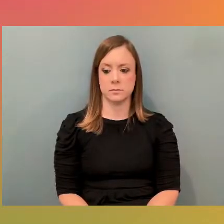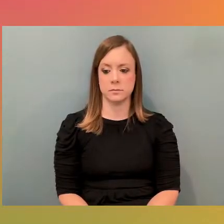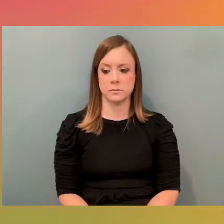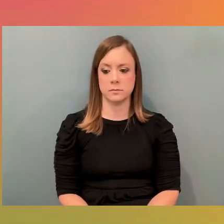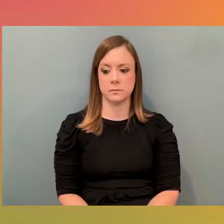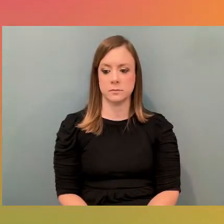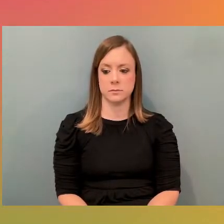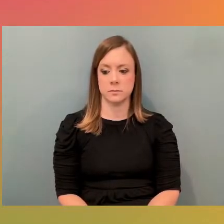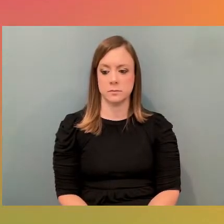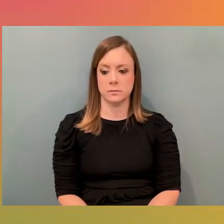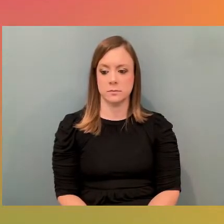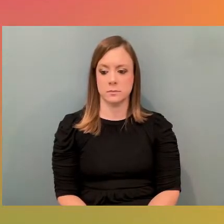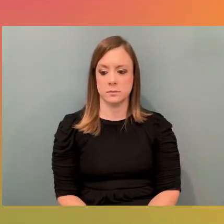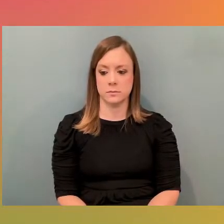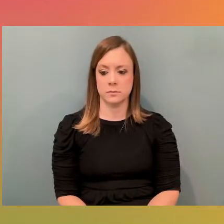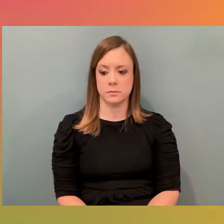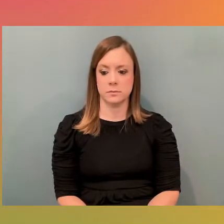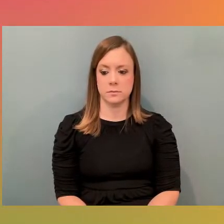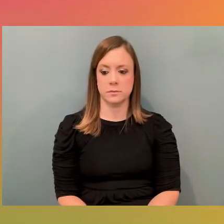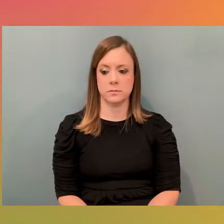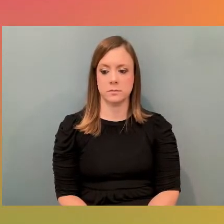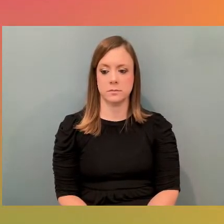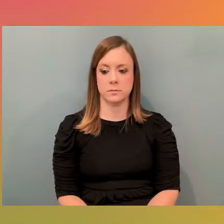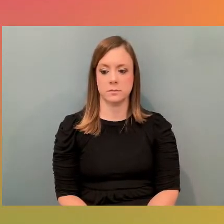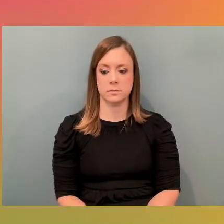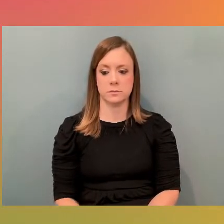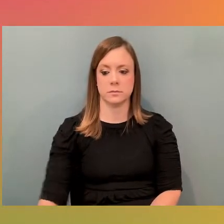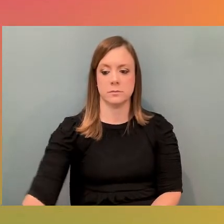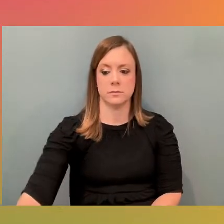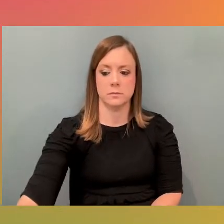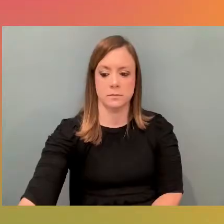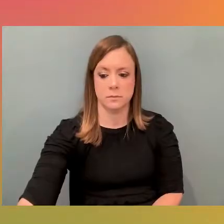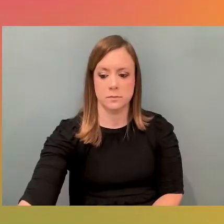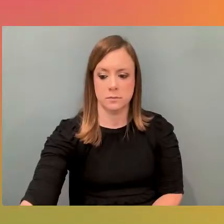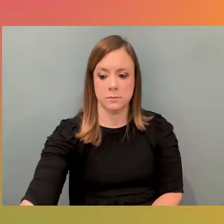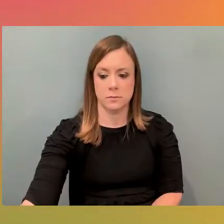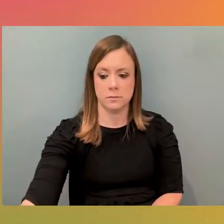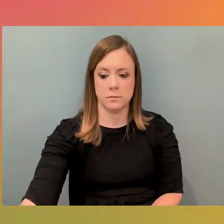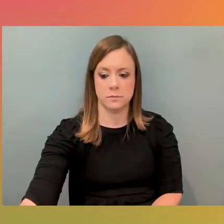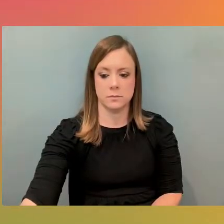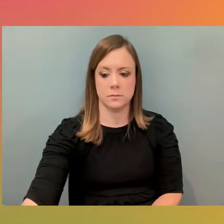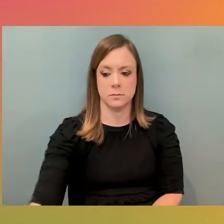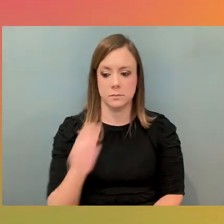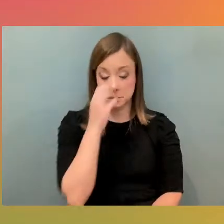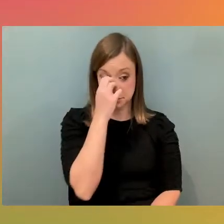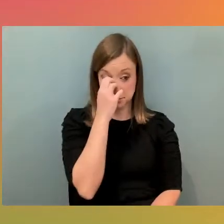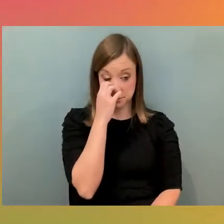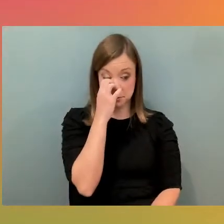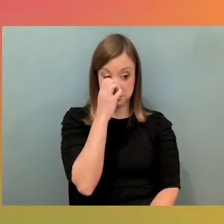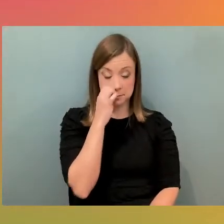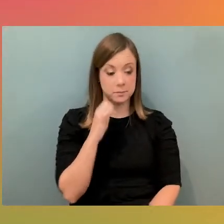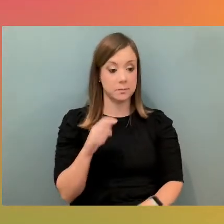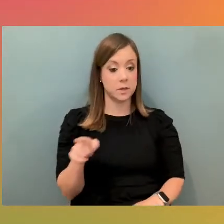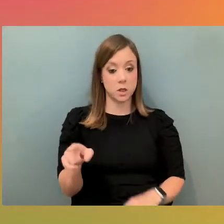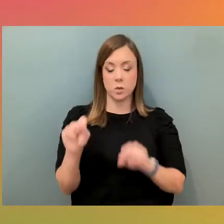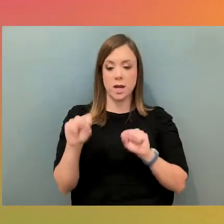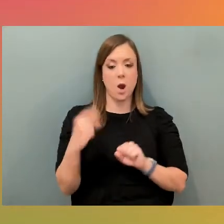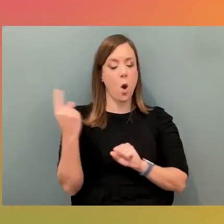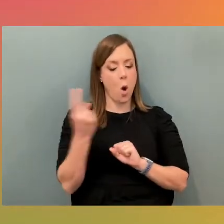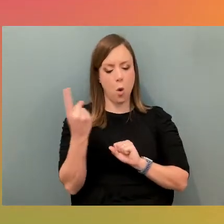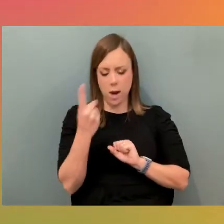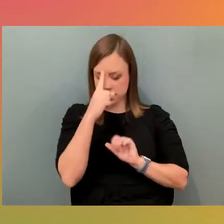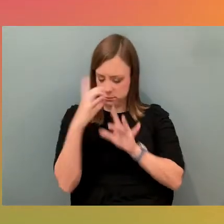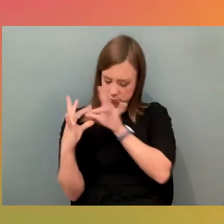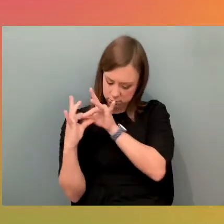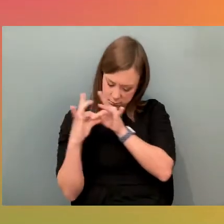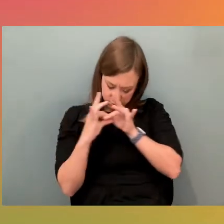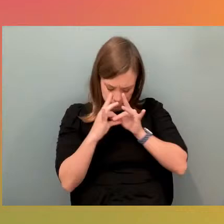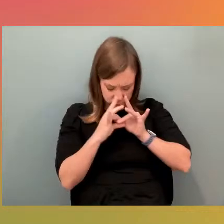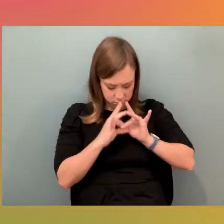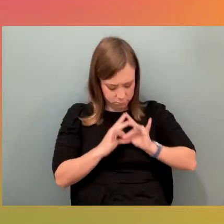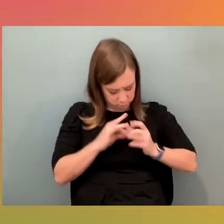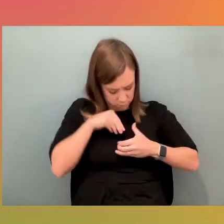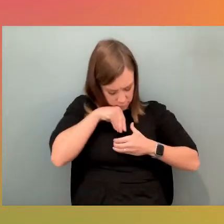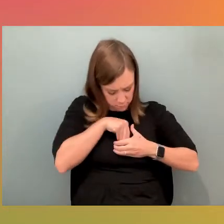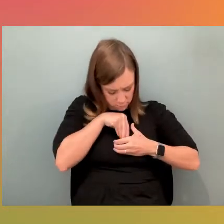INTENTION AND THIS FEELING.